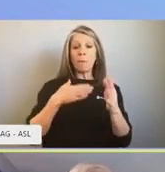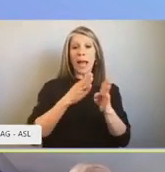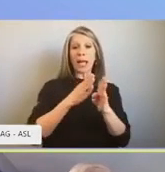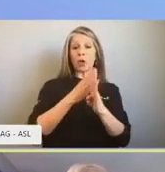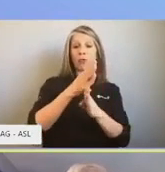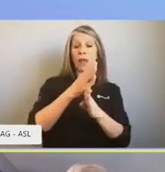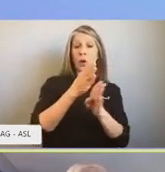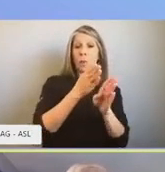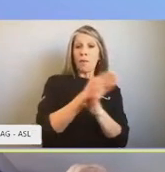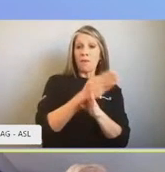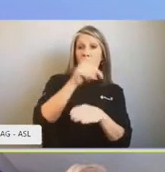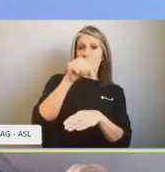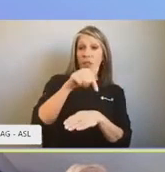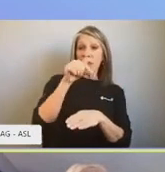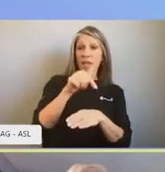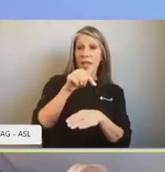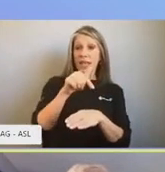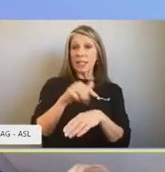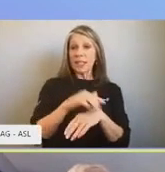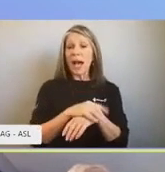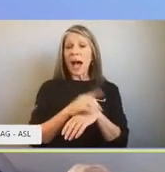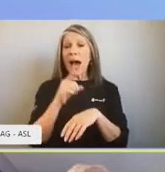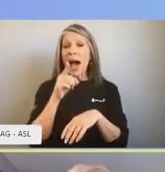election offices provide for voters. I got started in my